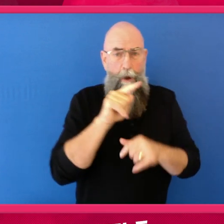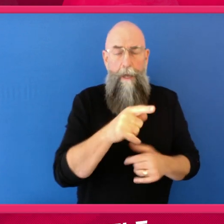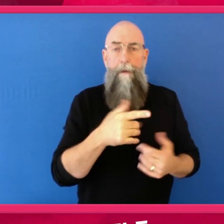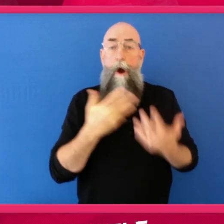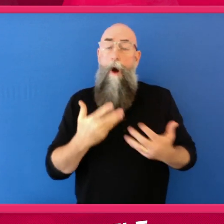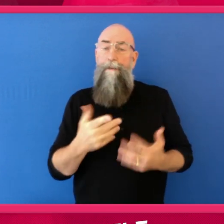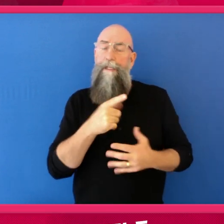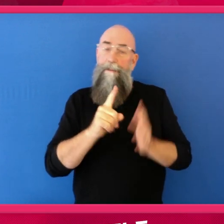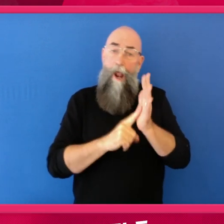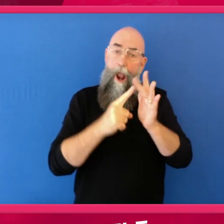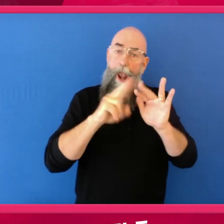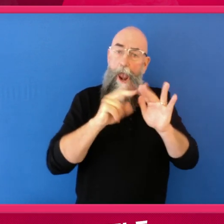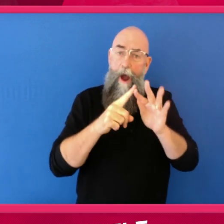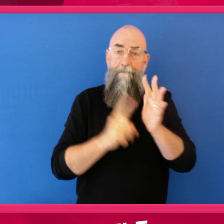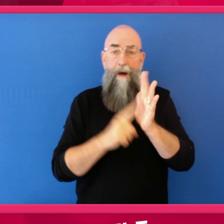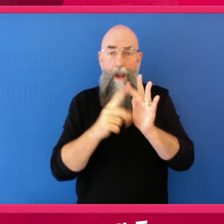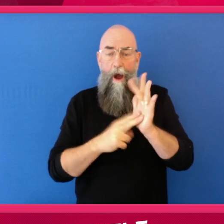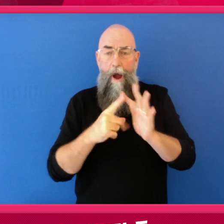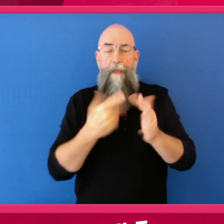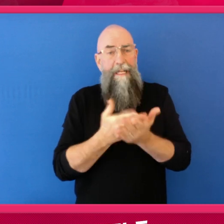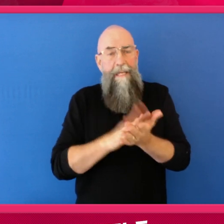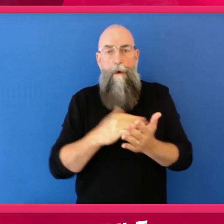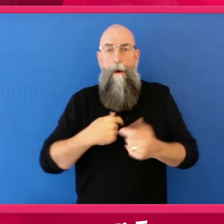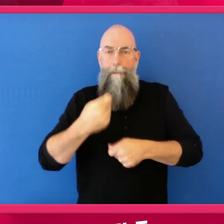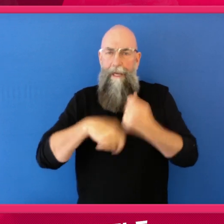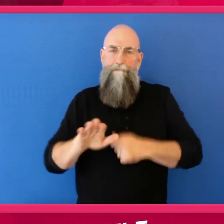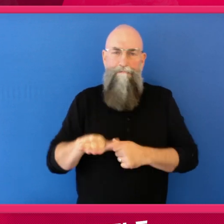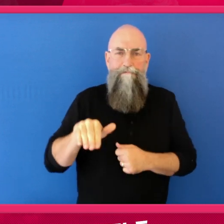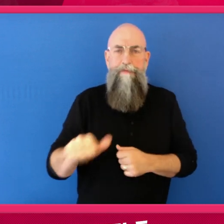of the sport and so for me he's invaluable, like I just love him to bits and yeah just